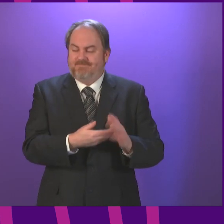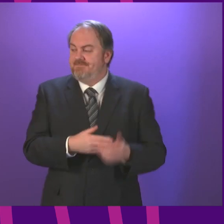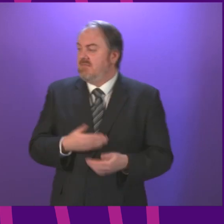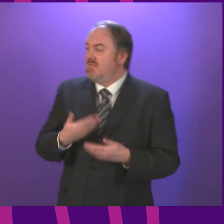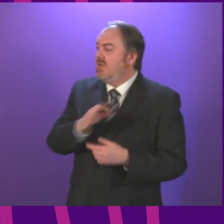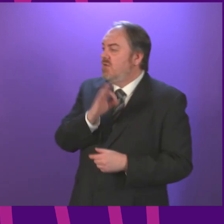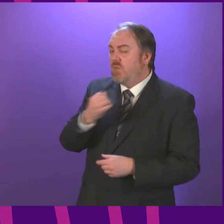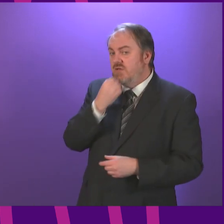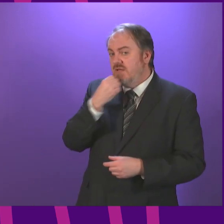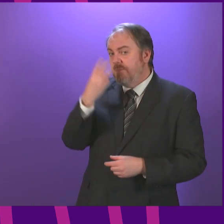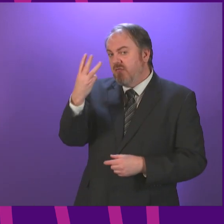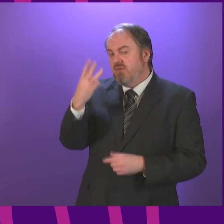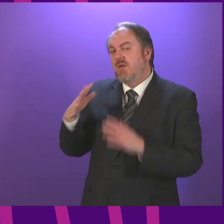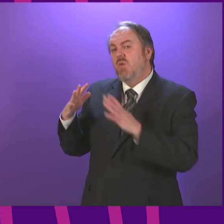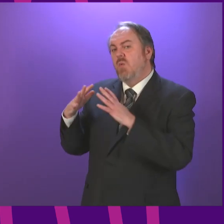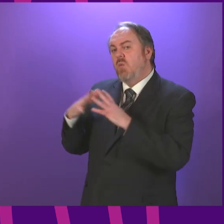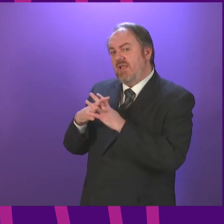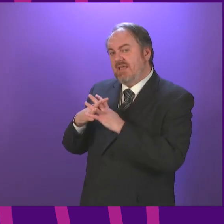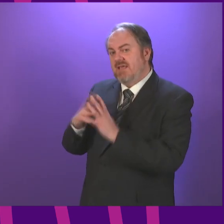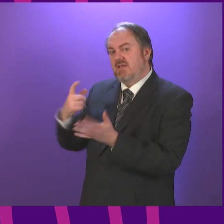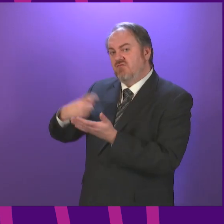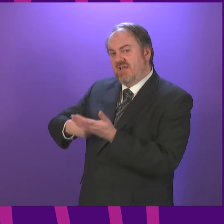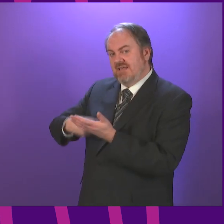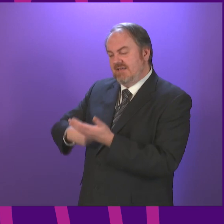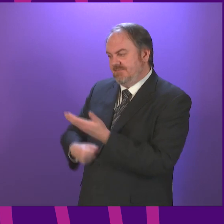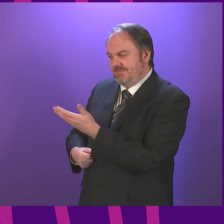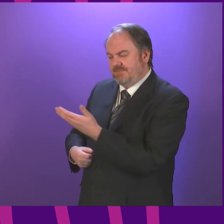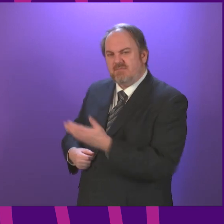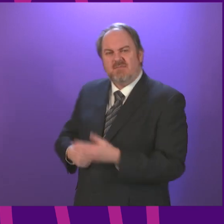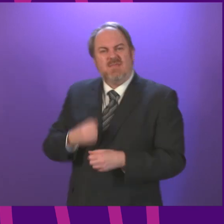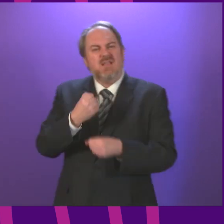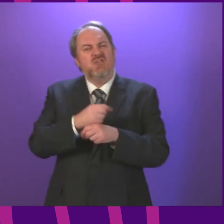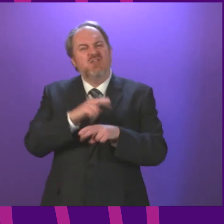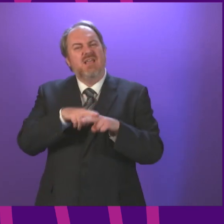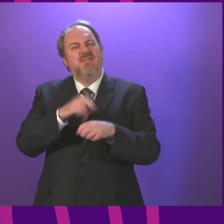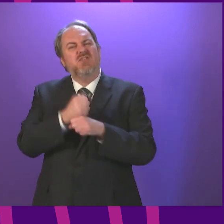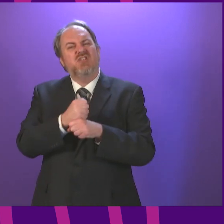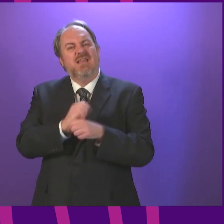Willie Rennie (North East Fife) (LD): When the GFG Alliance took over the aluminium